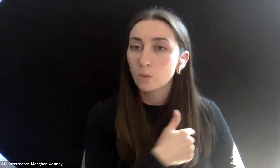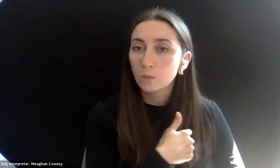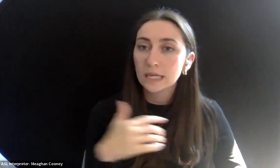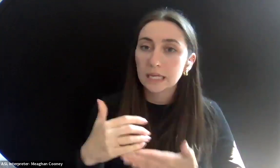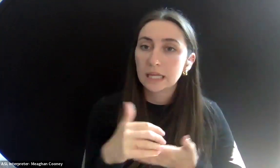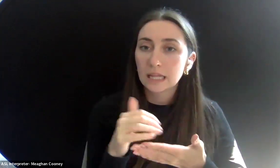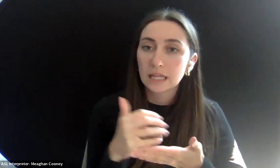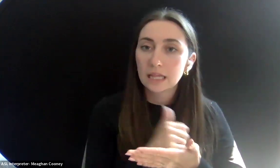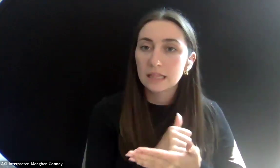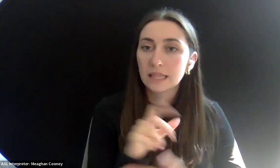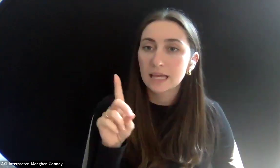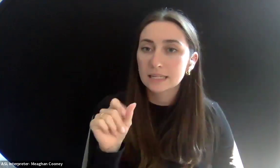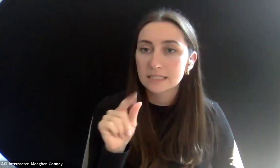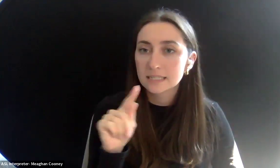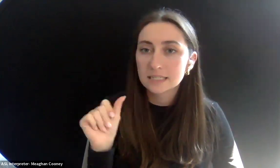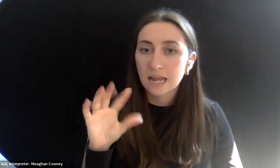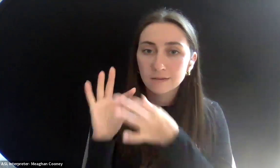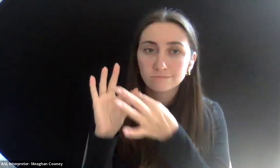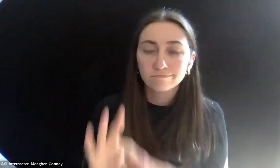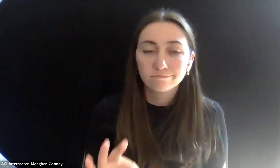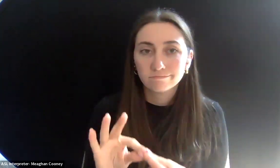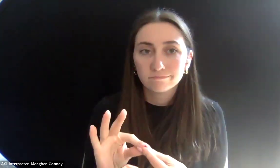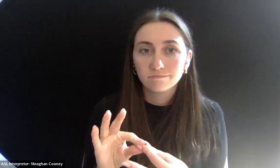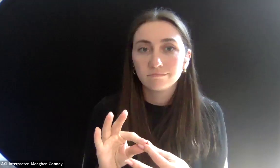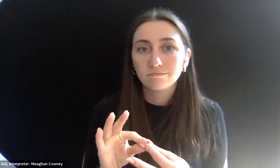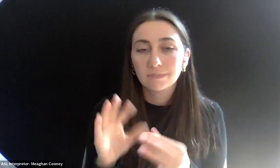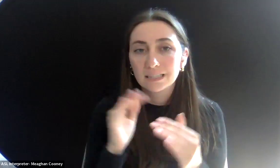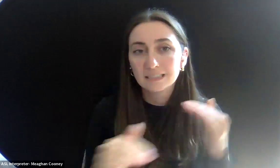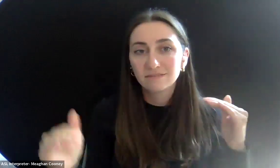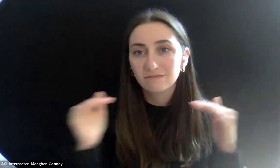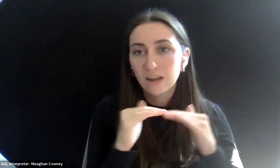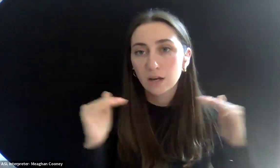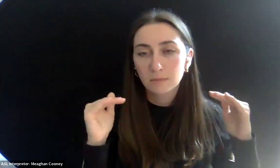environmental justice community, so that 224 out of 362 new